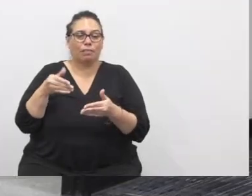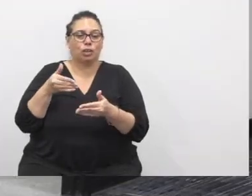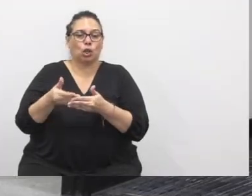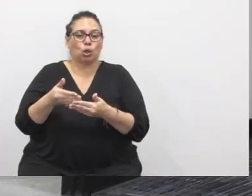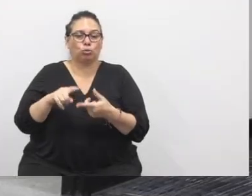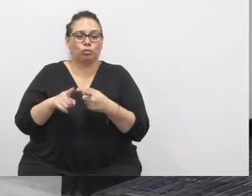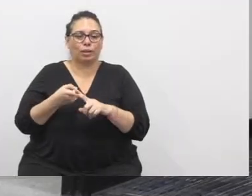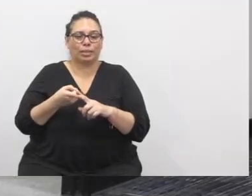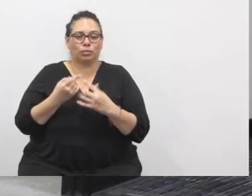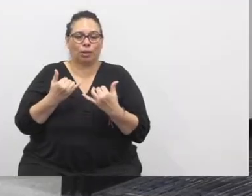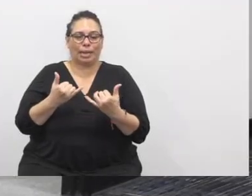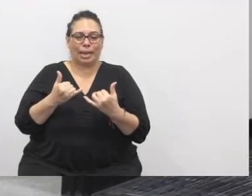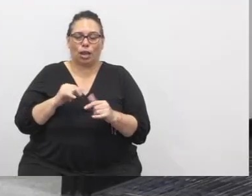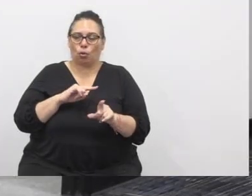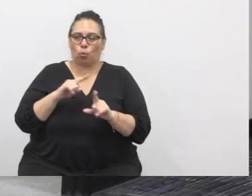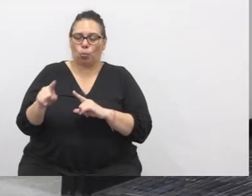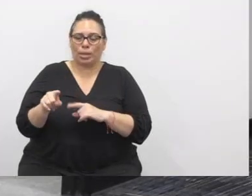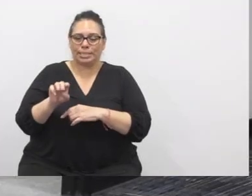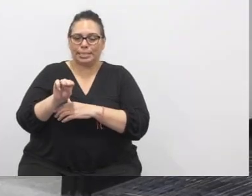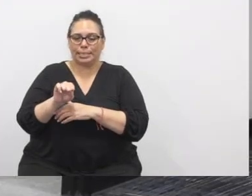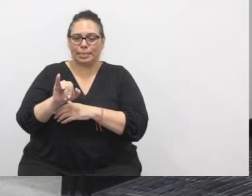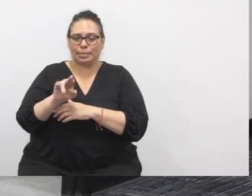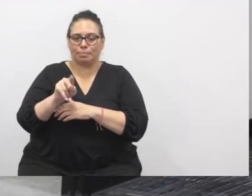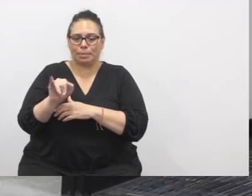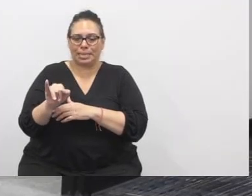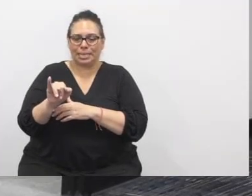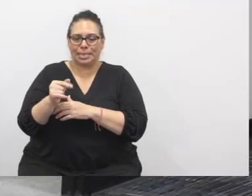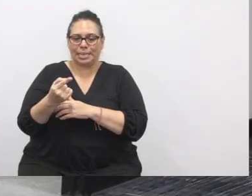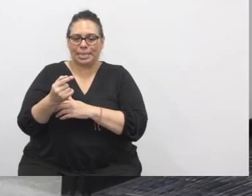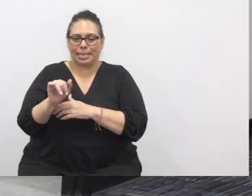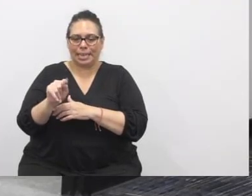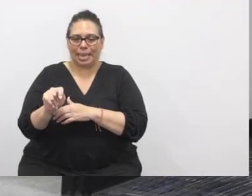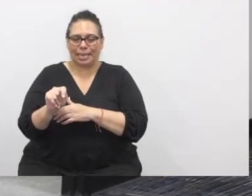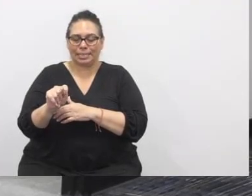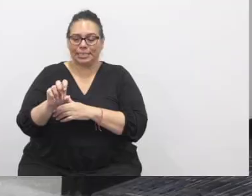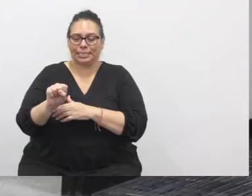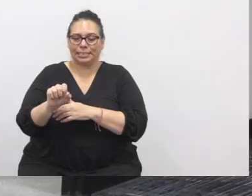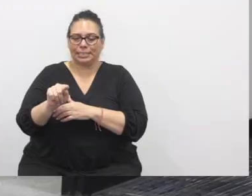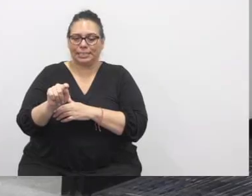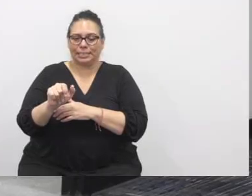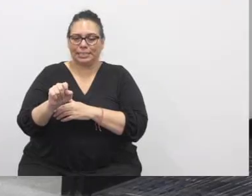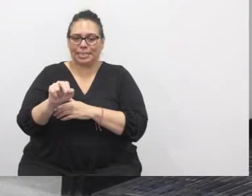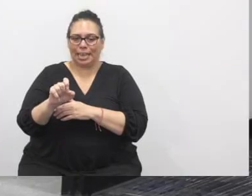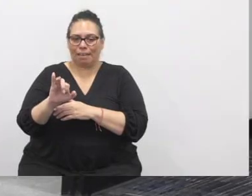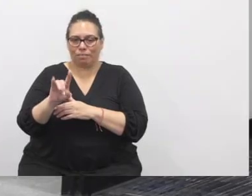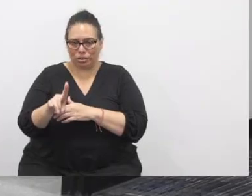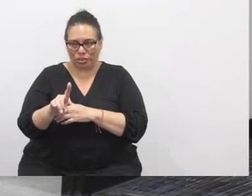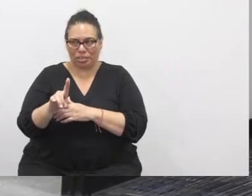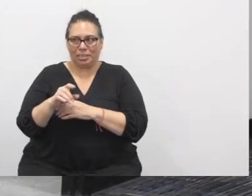all went to Minnie Gant and Stanford and Millikan together. And I did not, I didn't go to either of those schools.